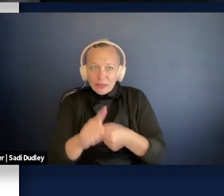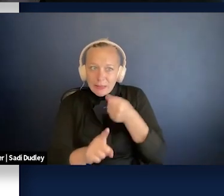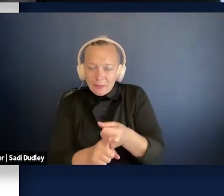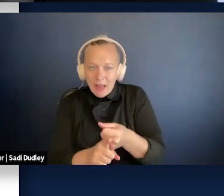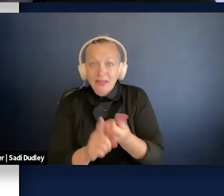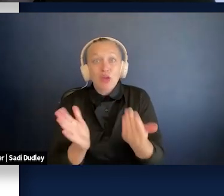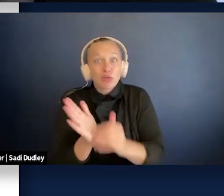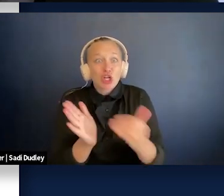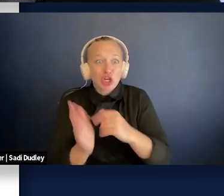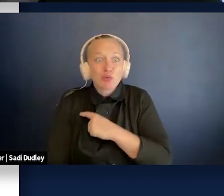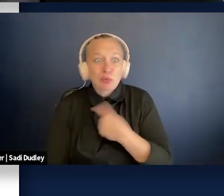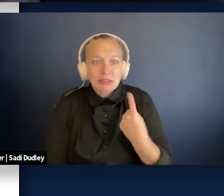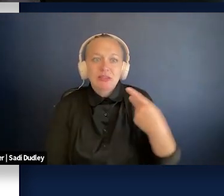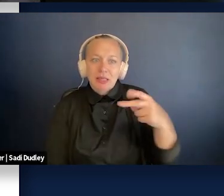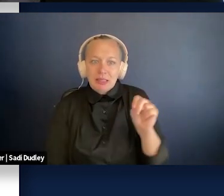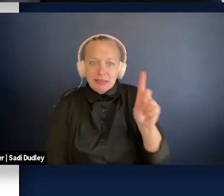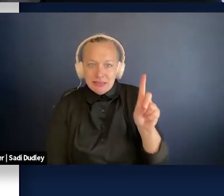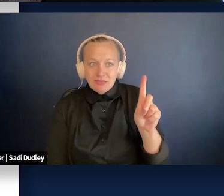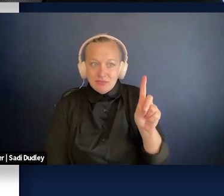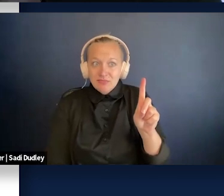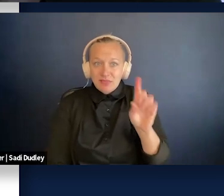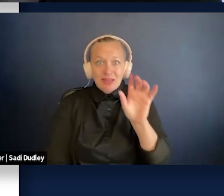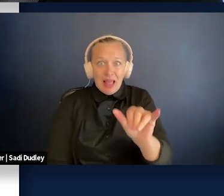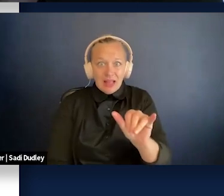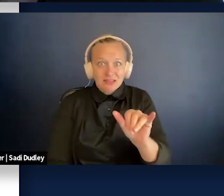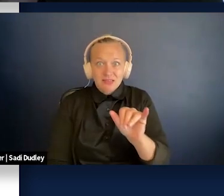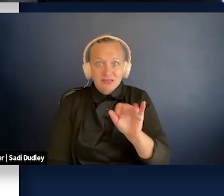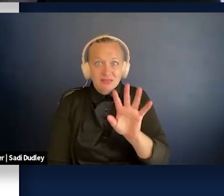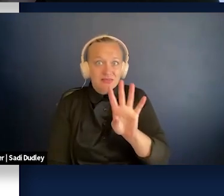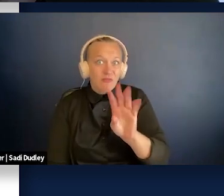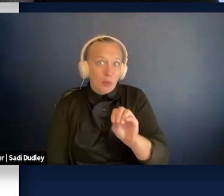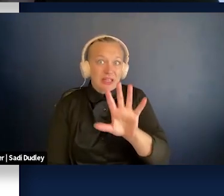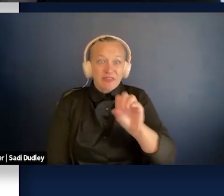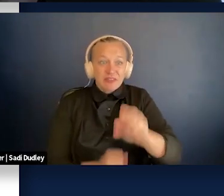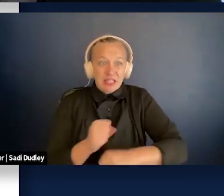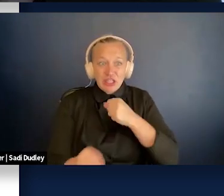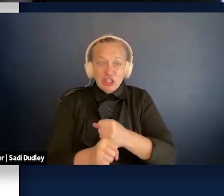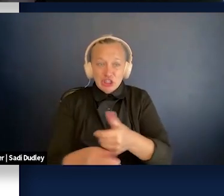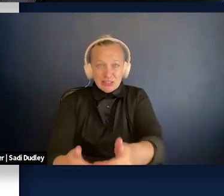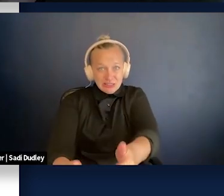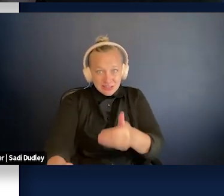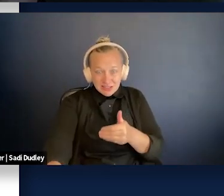By the first stage of adulthood, men and women with CP already had a higher risk of pneumococcal disease compared to elderly without CP.